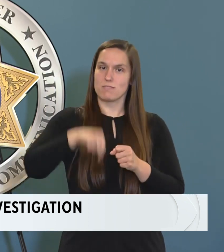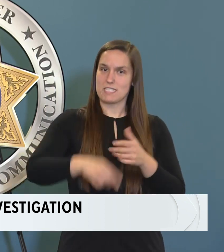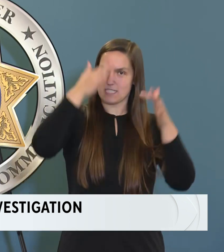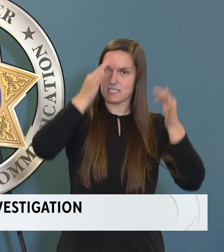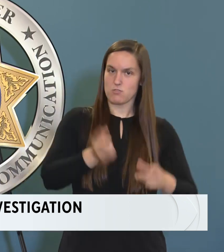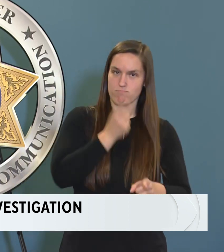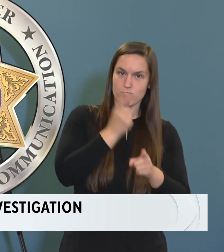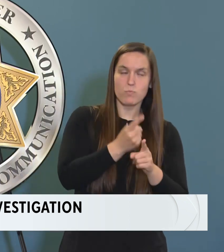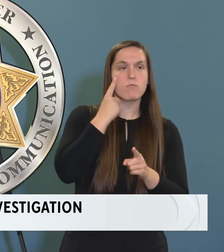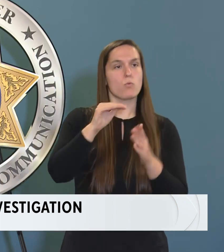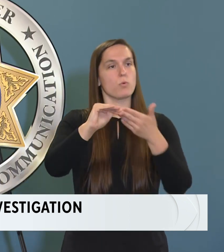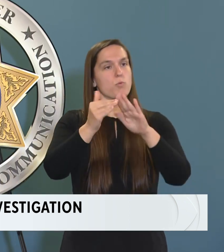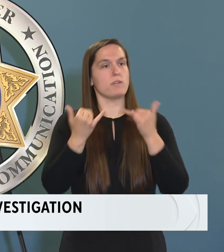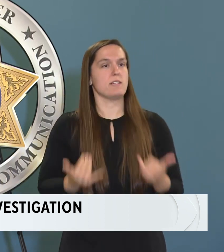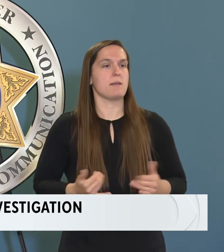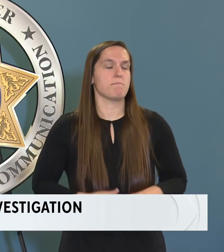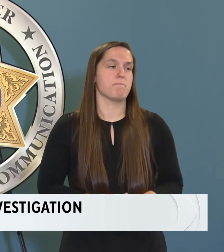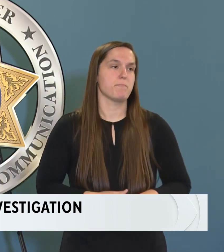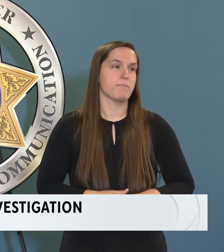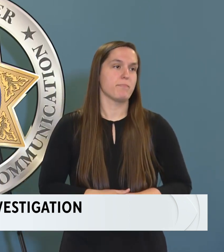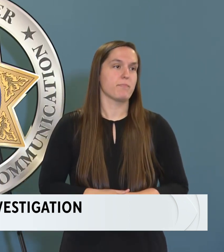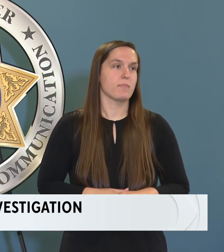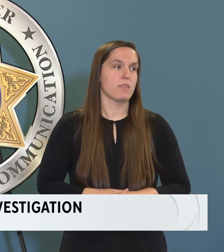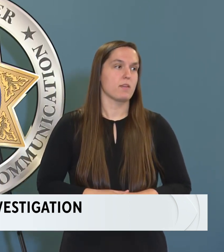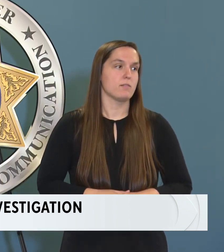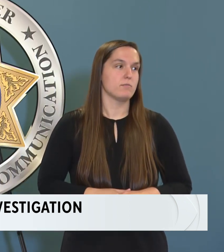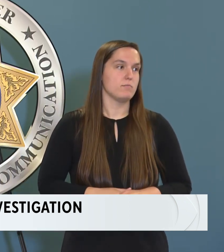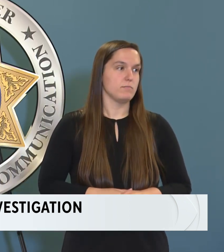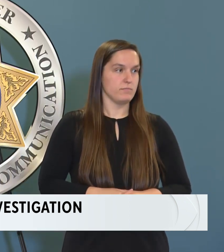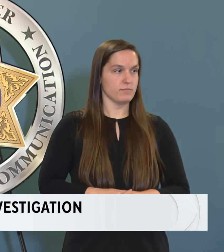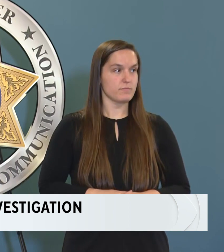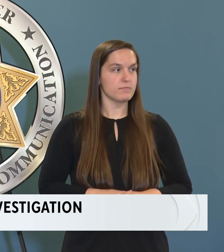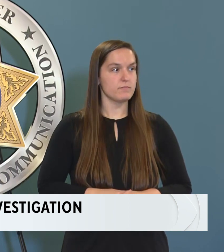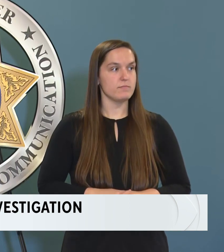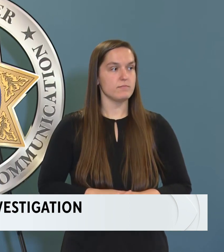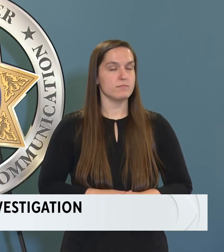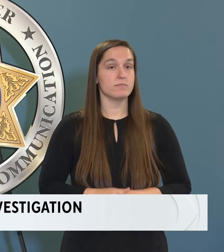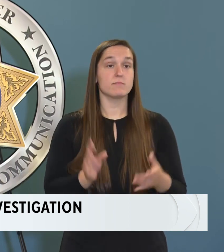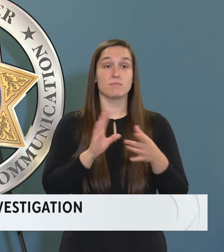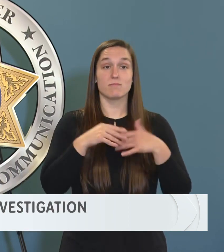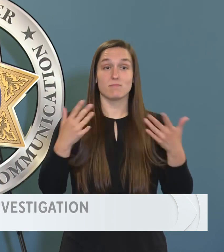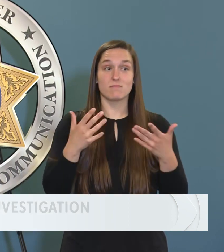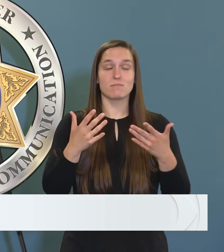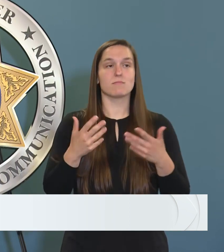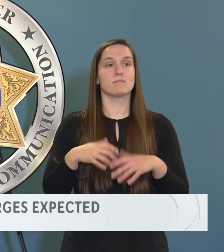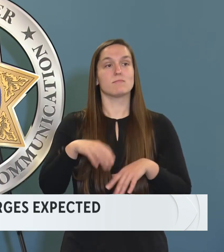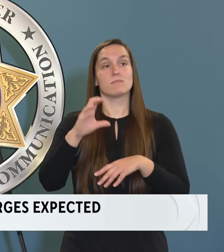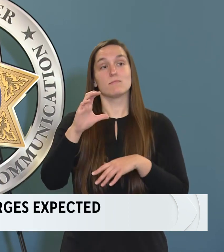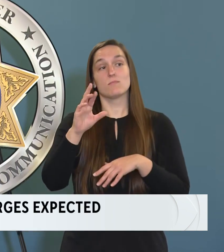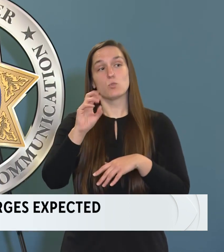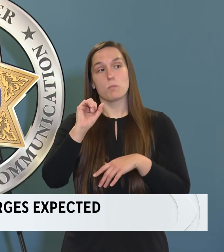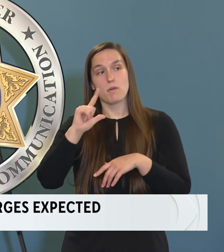THEIR DIRECTION AND THEIR QUESTIONS. THERE CONTINUE DRIVING THE INVESTIGATION FORWARD AND ENSURING WE MAKE